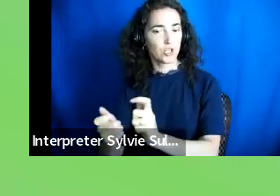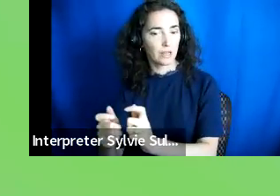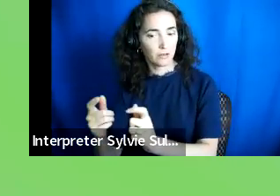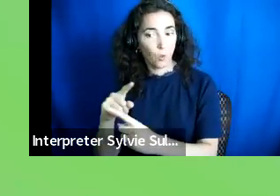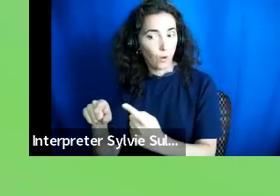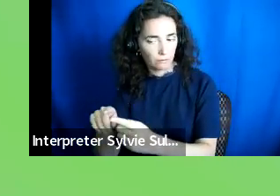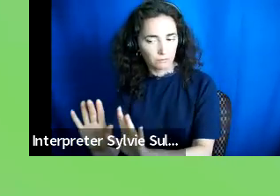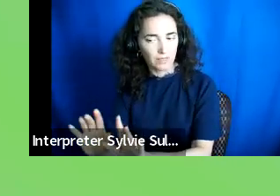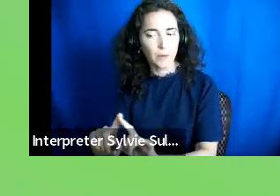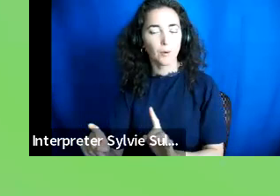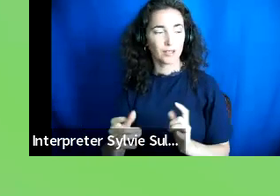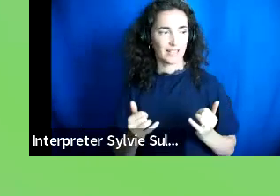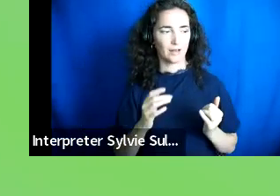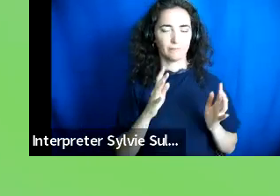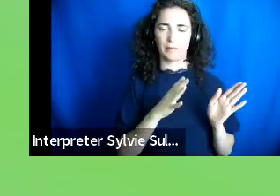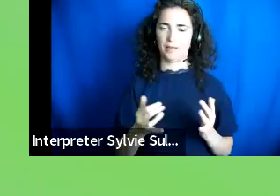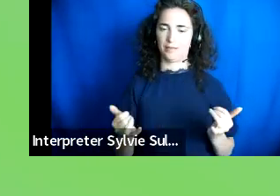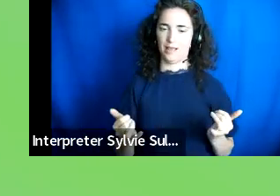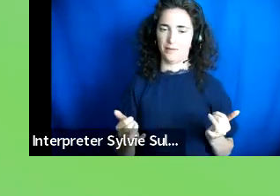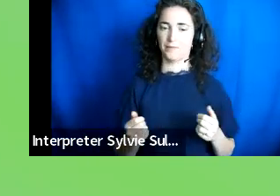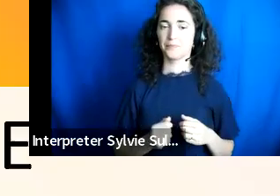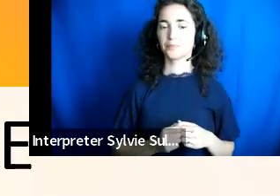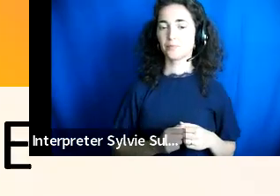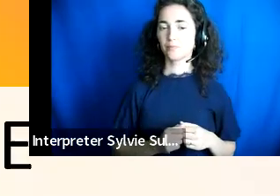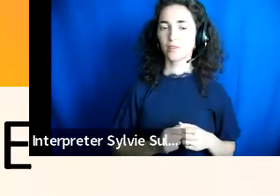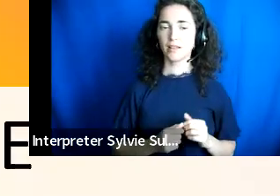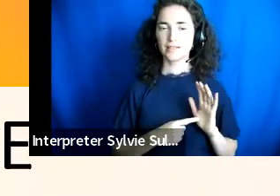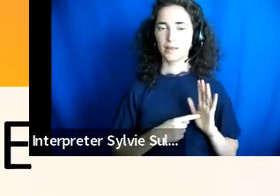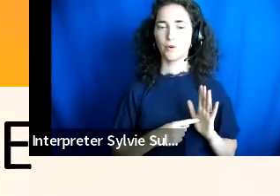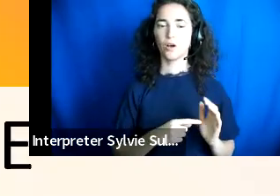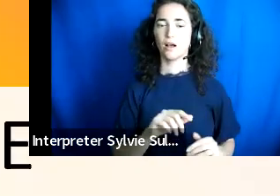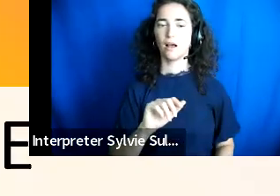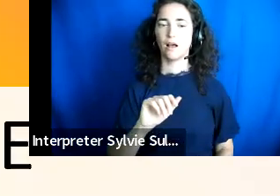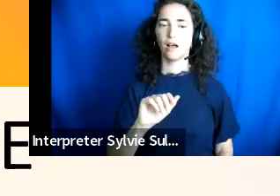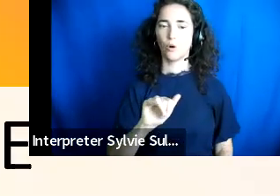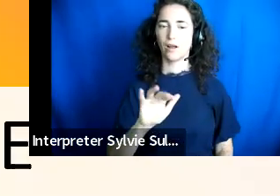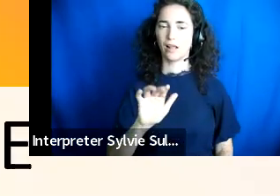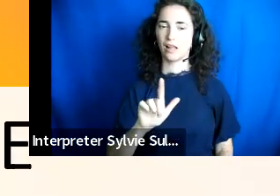So just to give you a little idea. just go to the members of the wiref ad hoc committee.